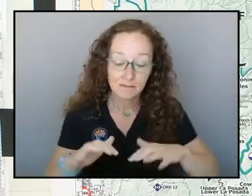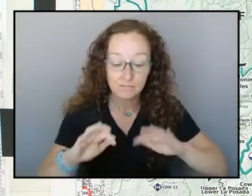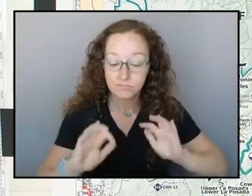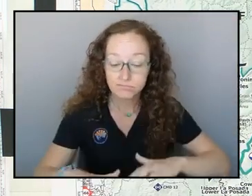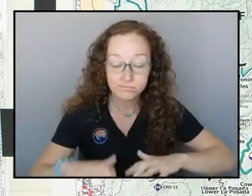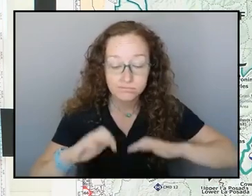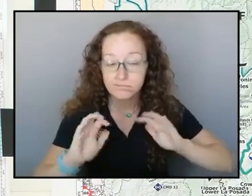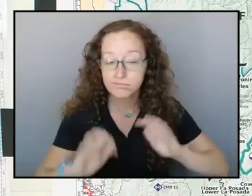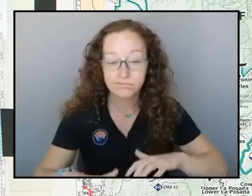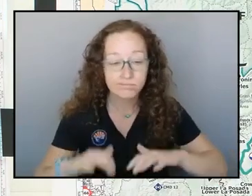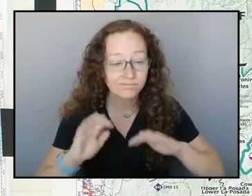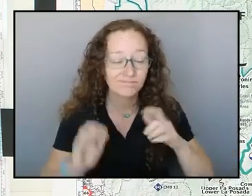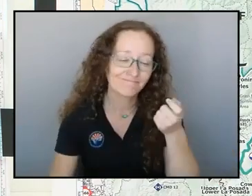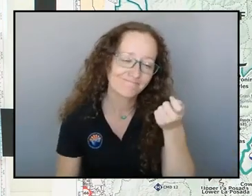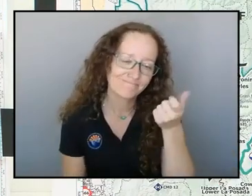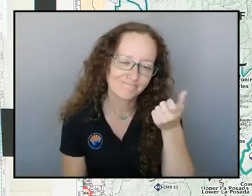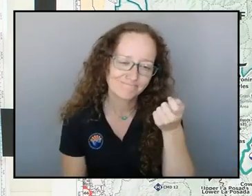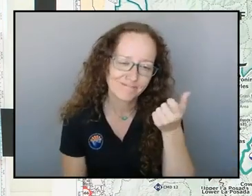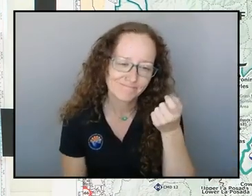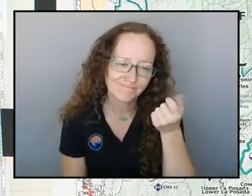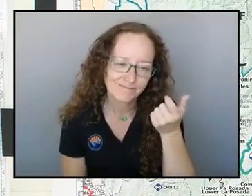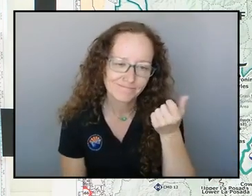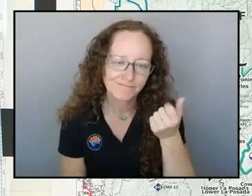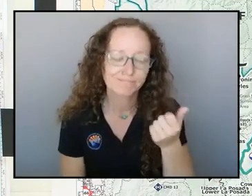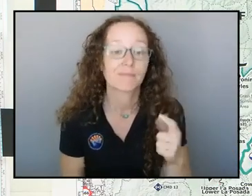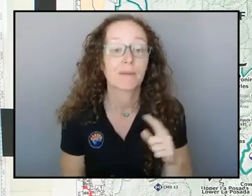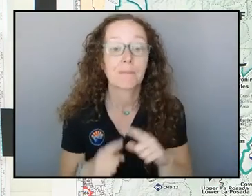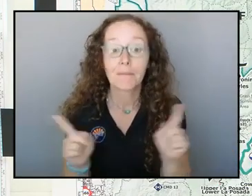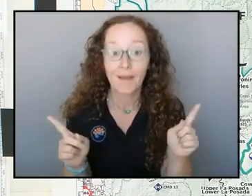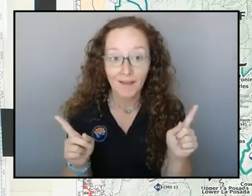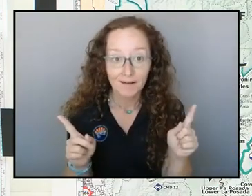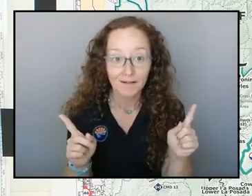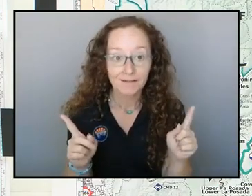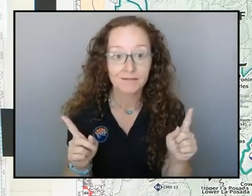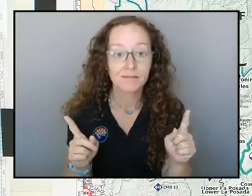event. What we did have was a cell that initiated down here